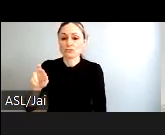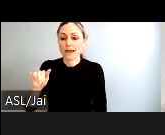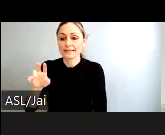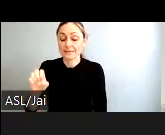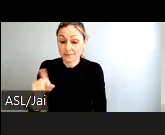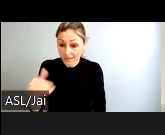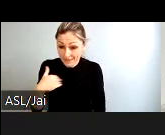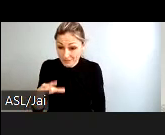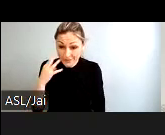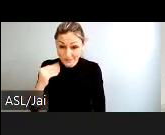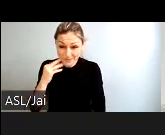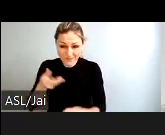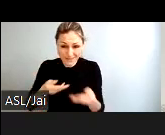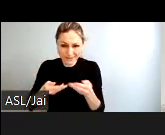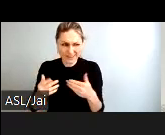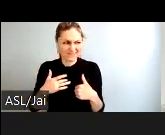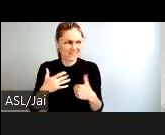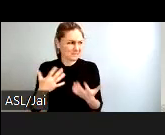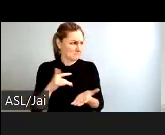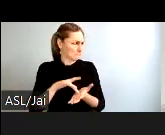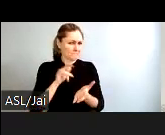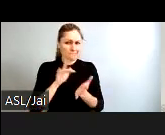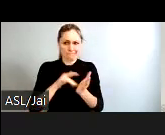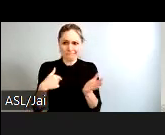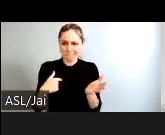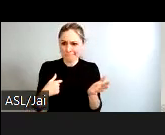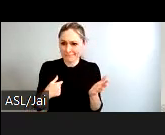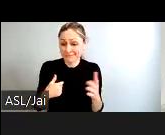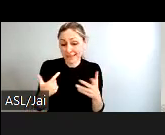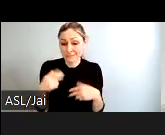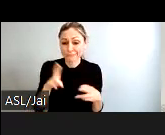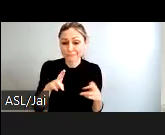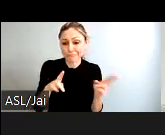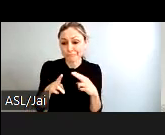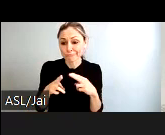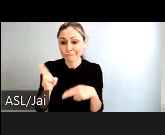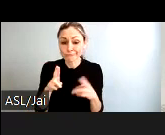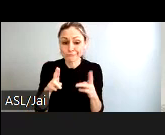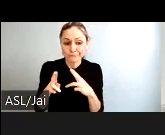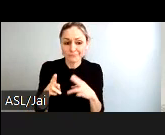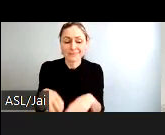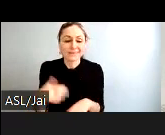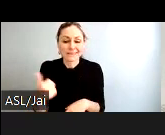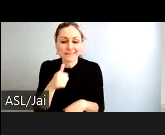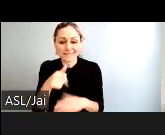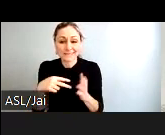that made you feel used? Tit for tat. It doesn't necessarily feel good, does it?